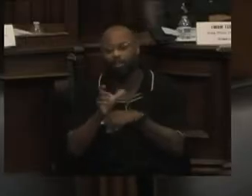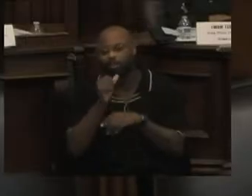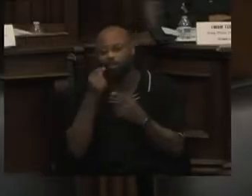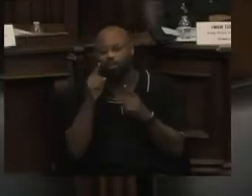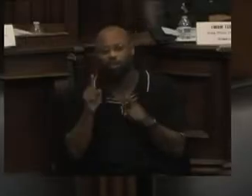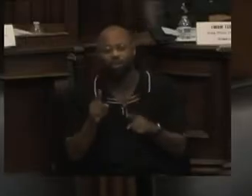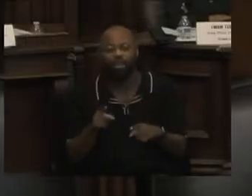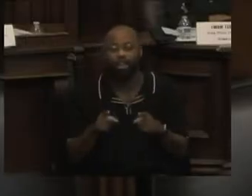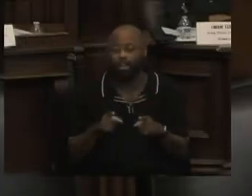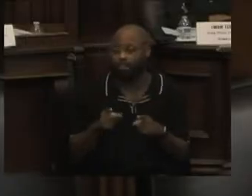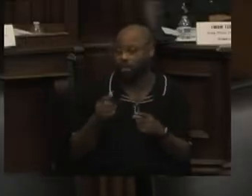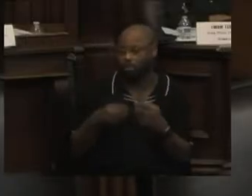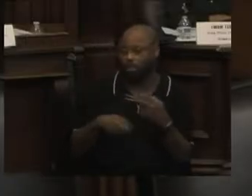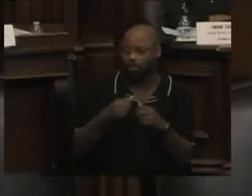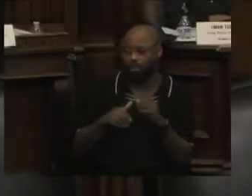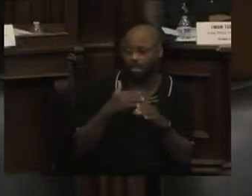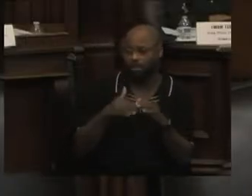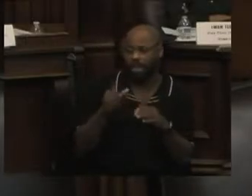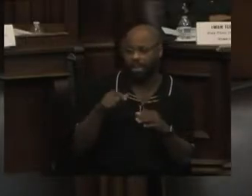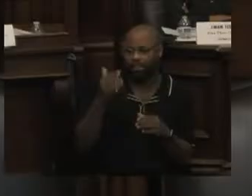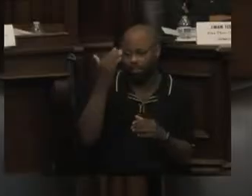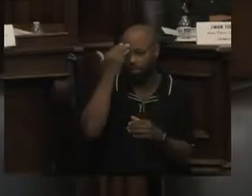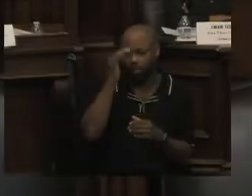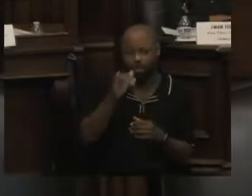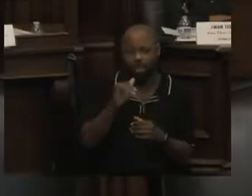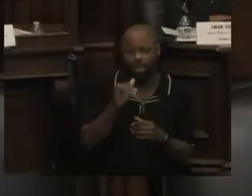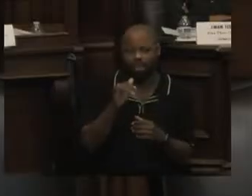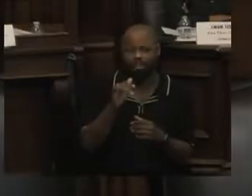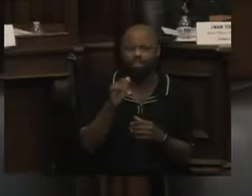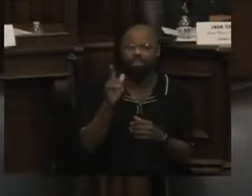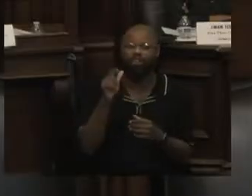in advance because our emails